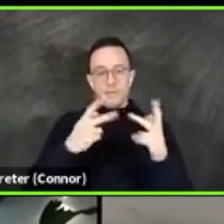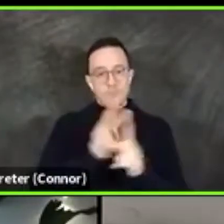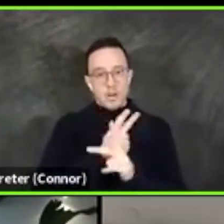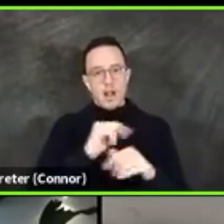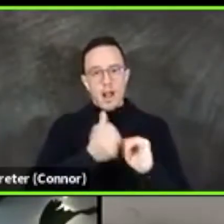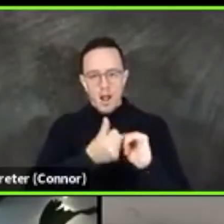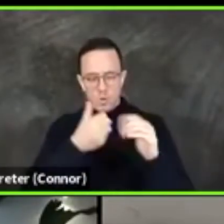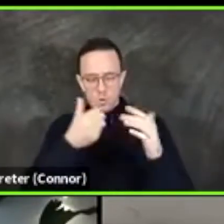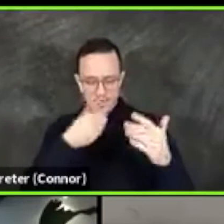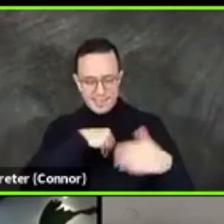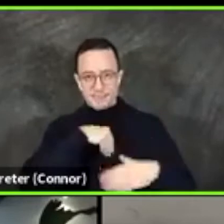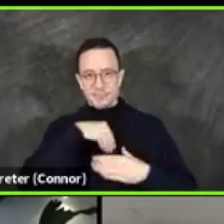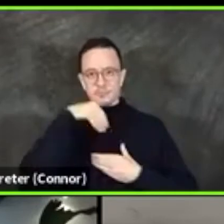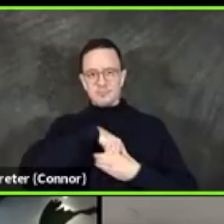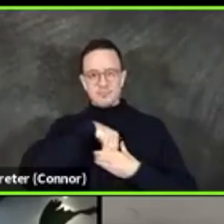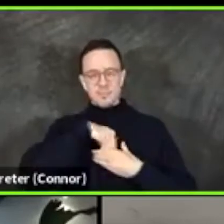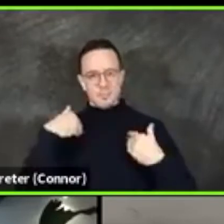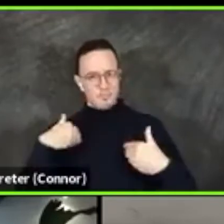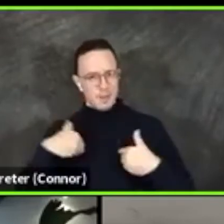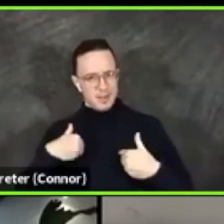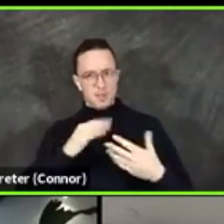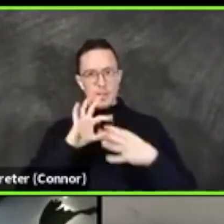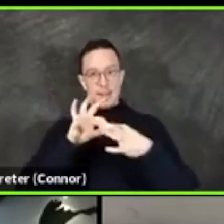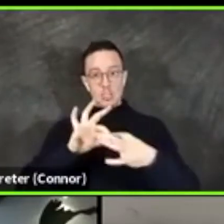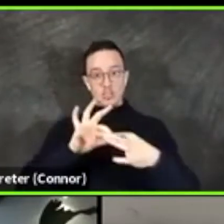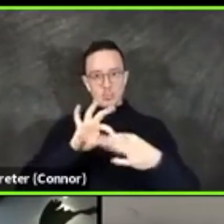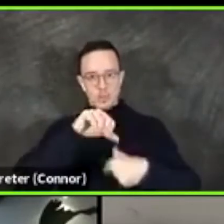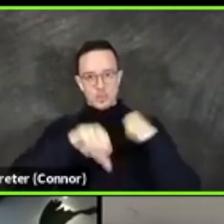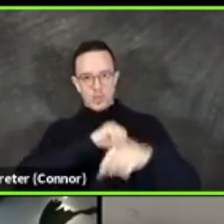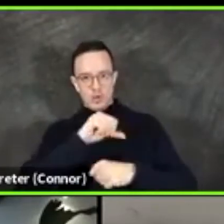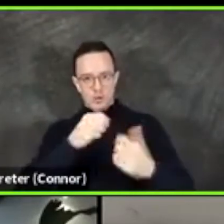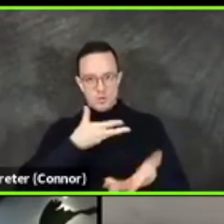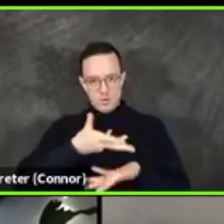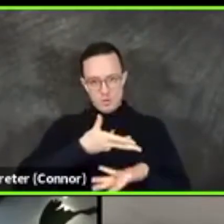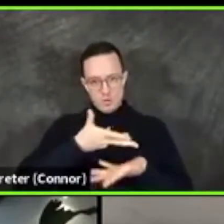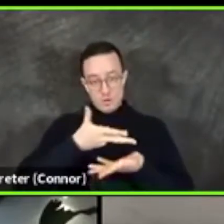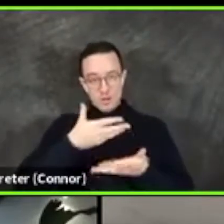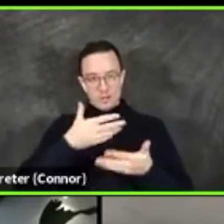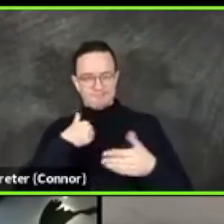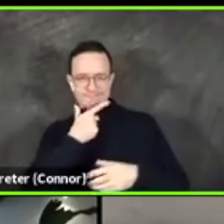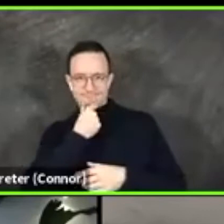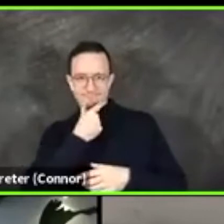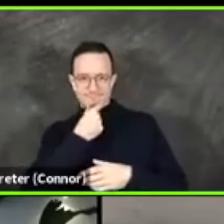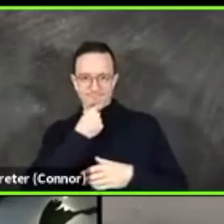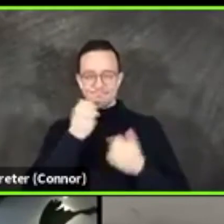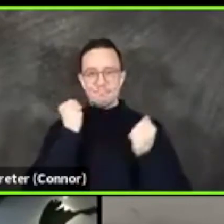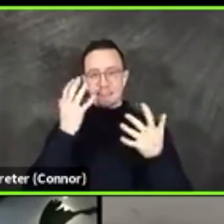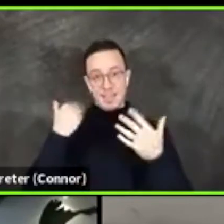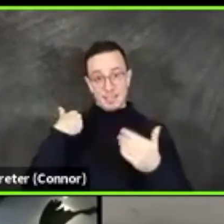WITHIN US AND THEIR HOUSED WITHIN OUR RELATIONSHIPS, AND OUR RELATIONALITY, AND COME FROM AND ARE AMPLIFIED BY CENTURIES OF COLONIAL CONSTRUCTS, AND SO HOW DO WE --